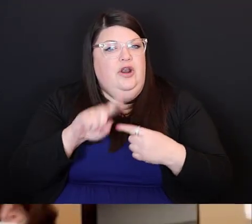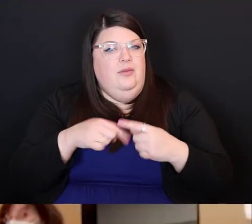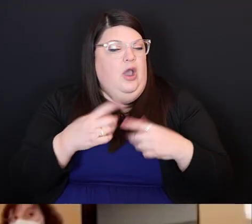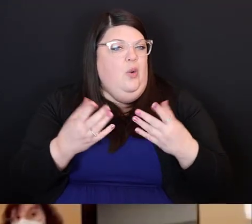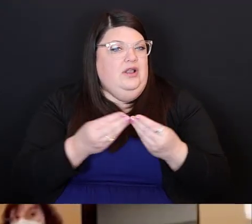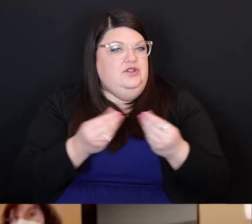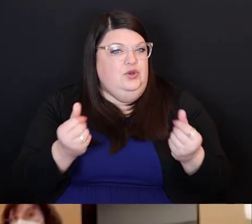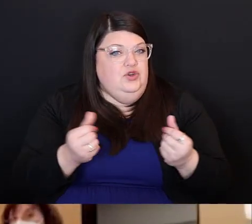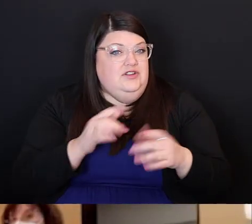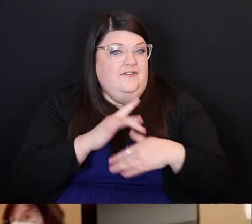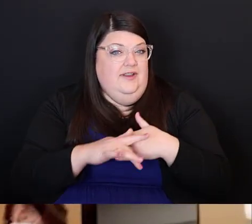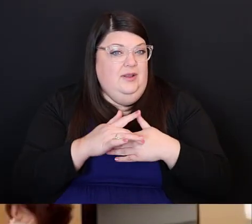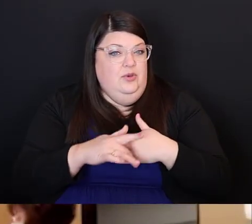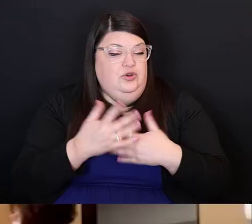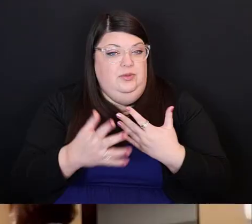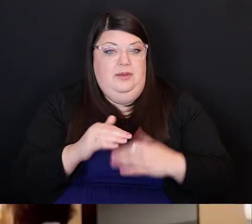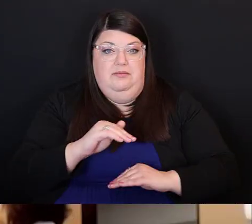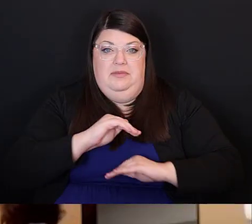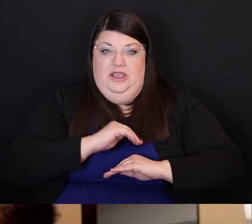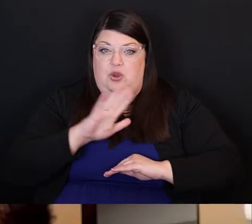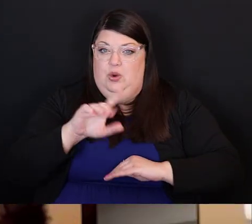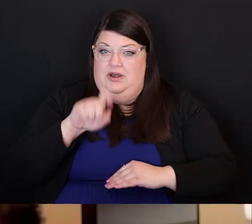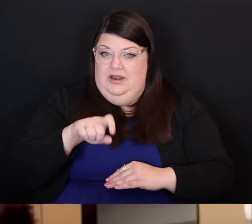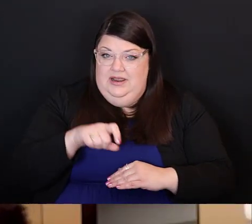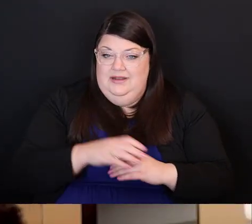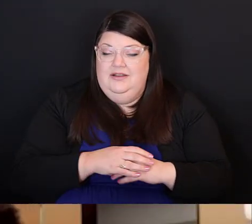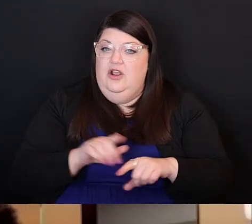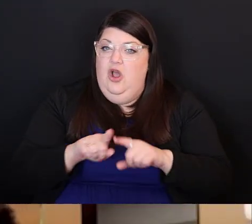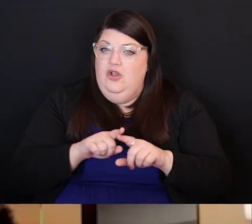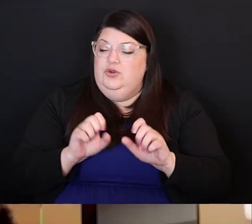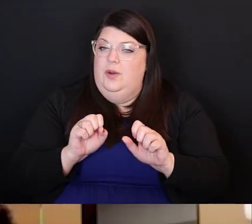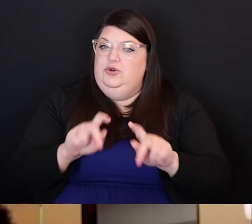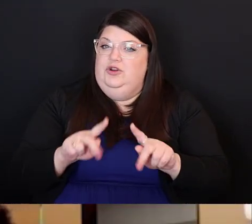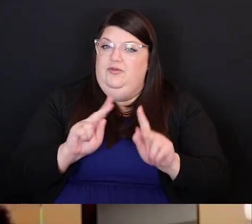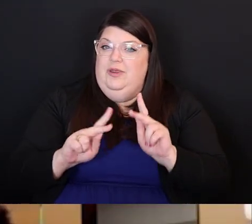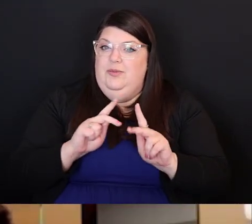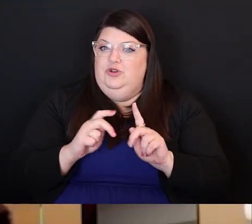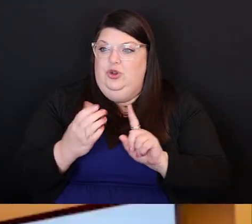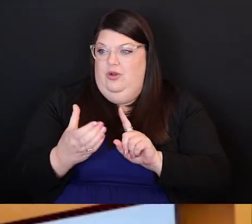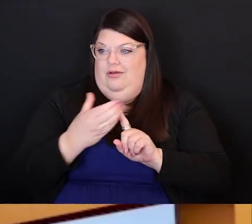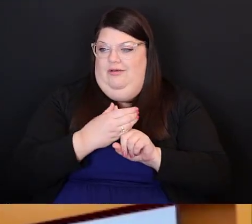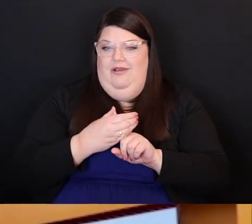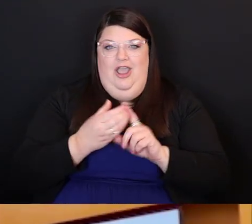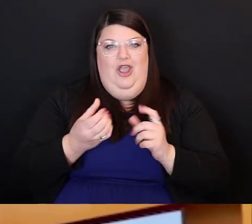meet specific needs. And it's an opportunity for people to try out all this expensive accessibility tech